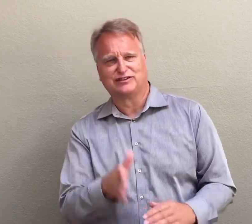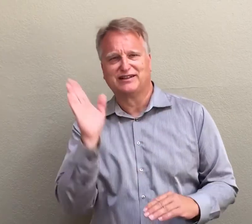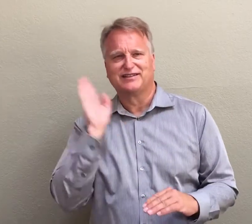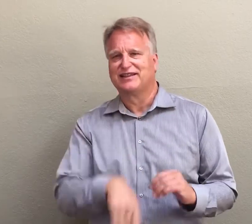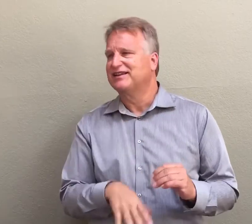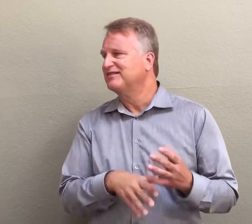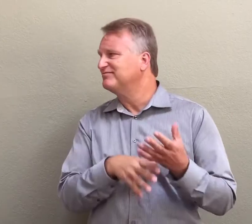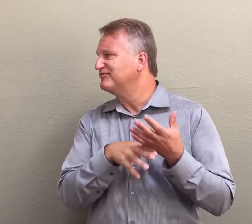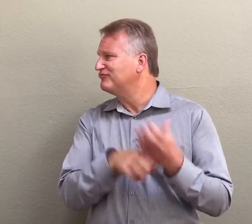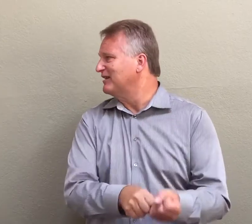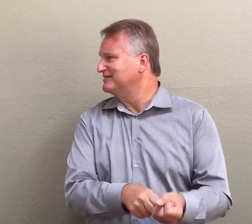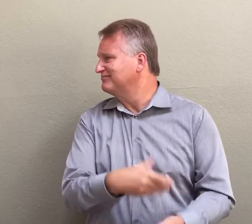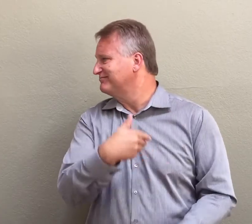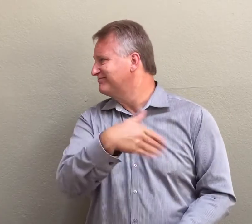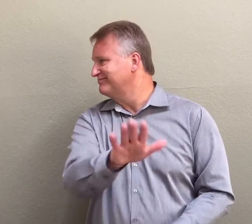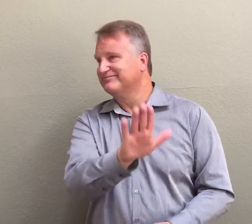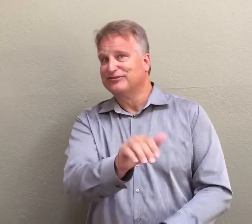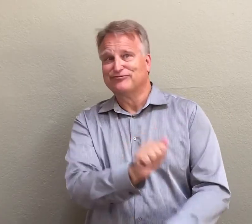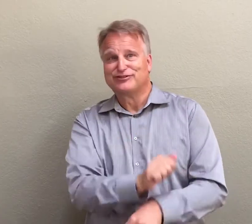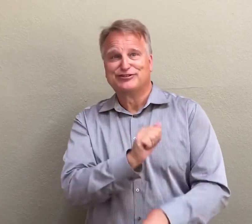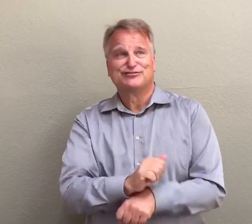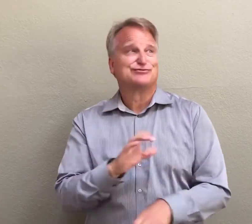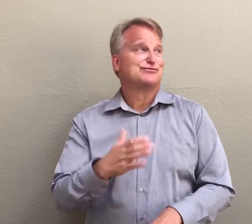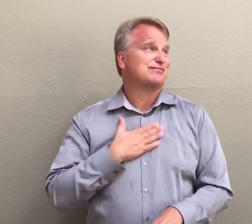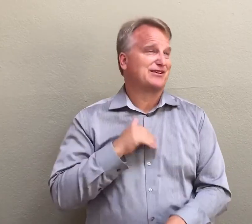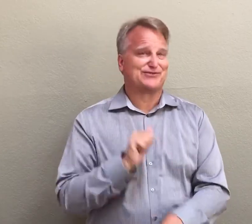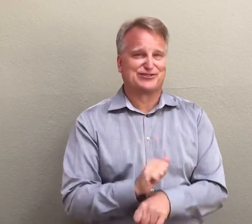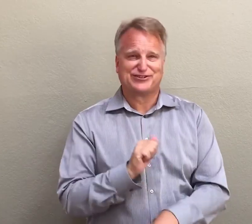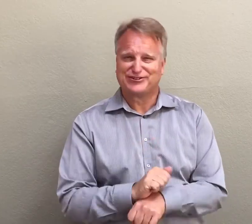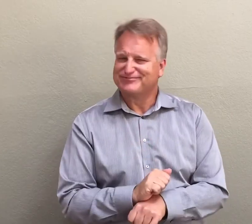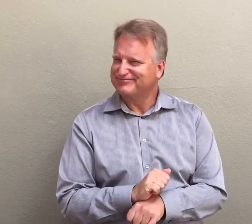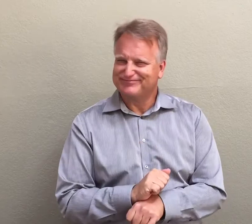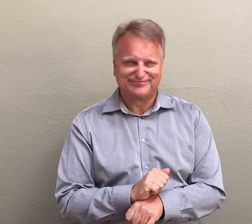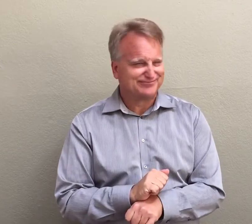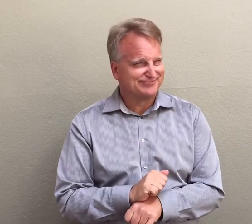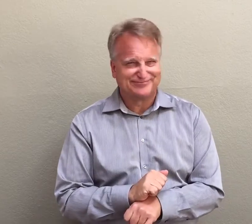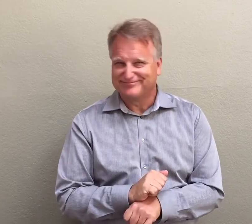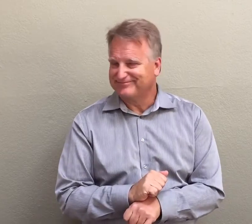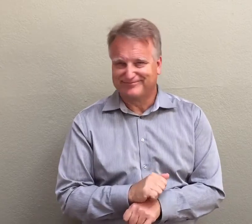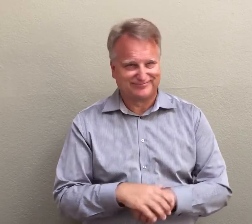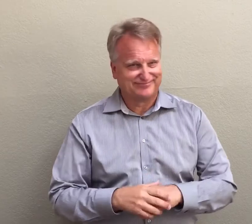rather than fully trusting the work while doing the job. That’s not suitable.